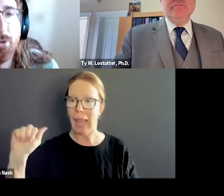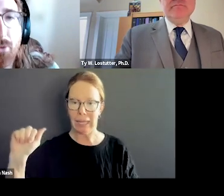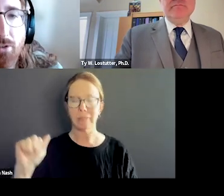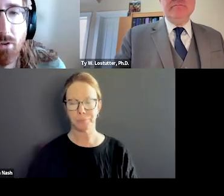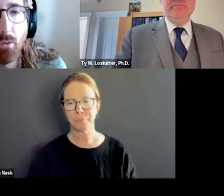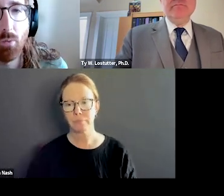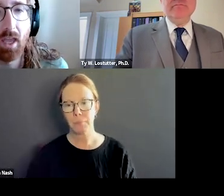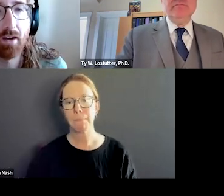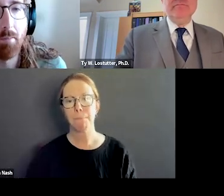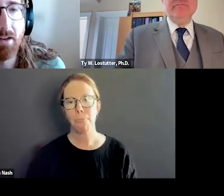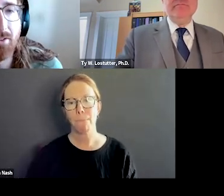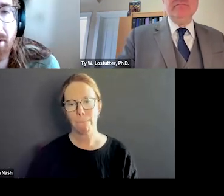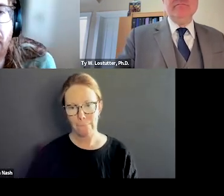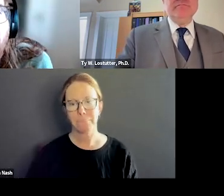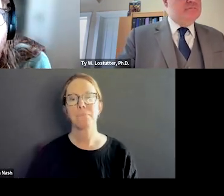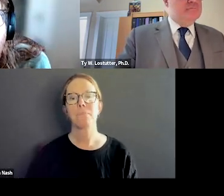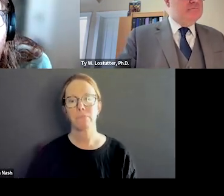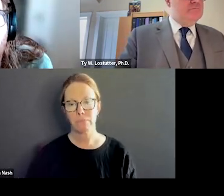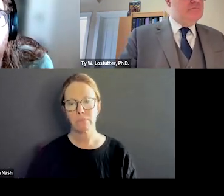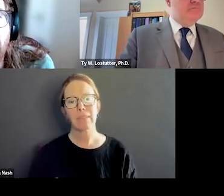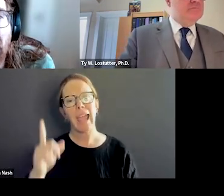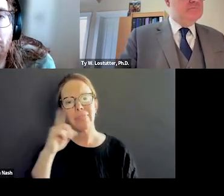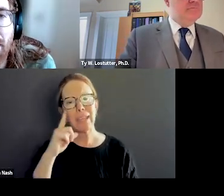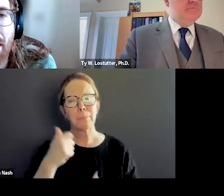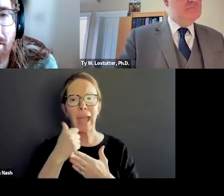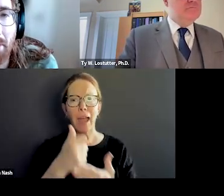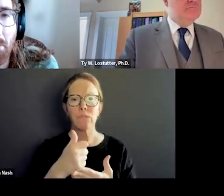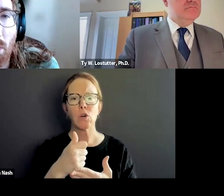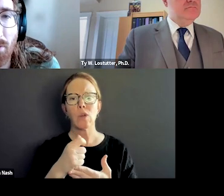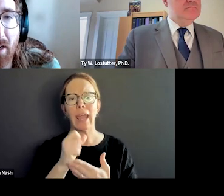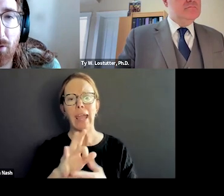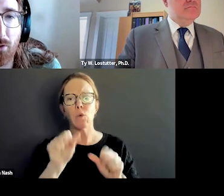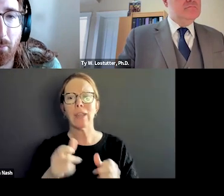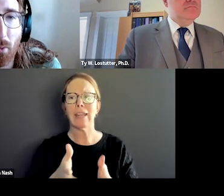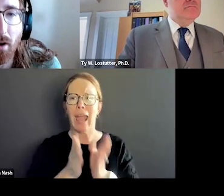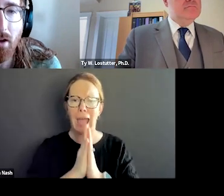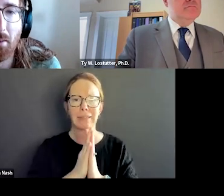So the first question we had come in and it says, I think it would be helpful to be able to ask about more financial support